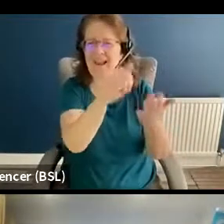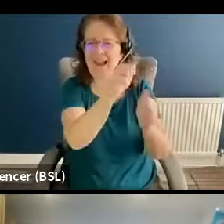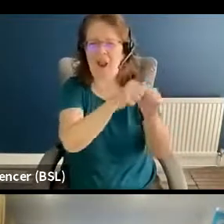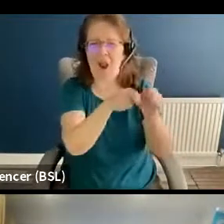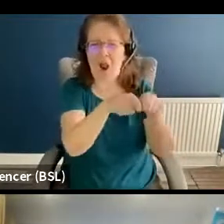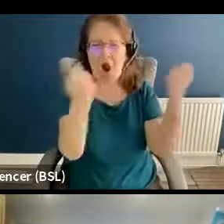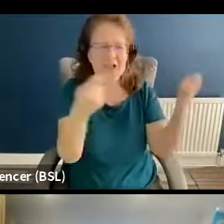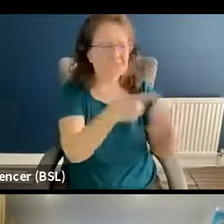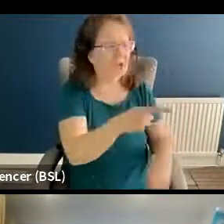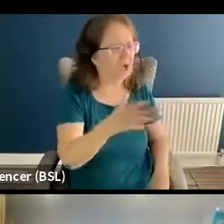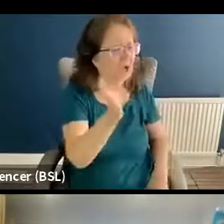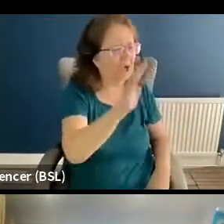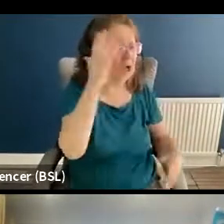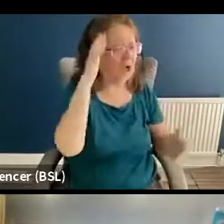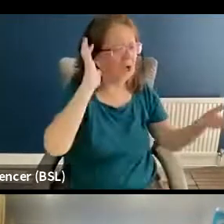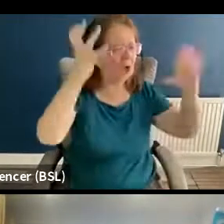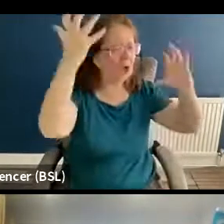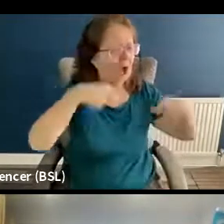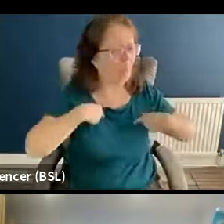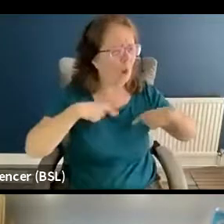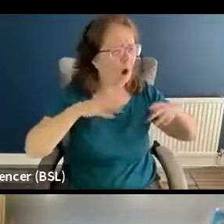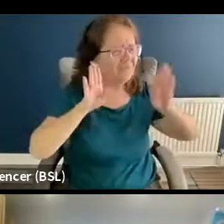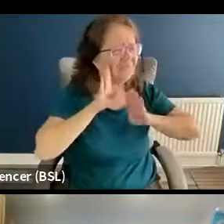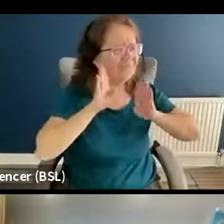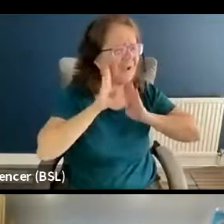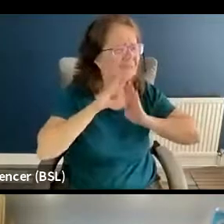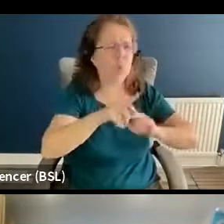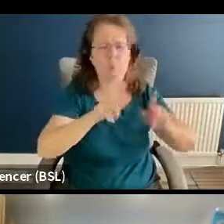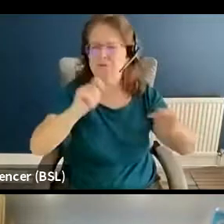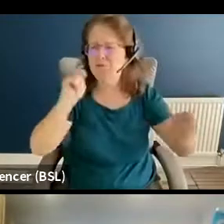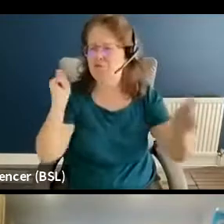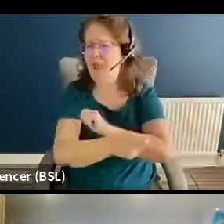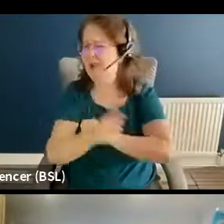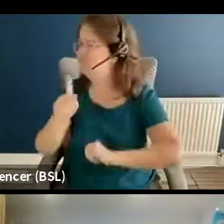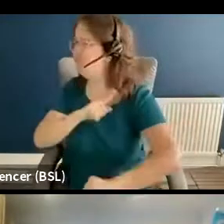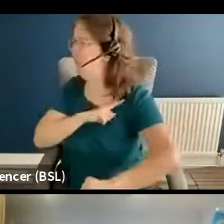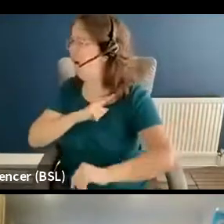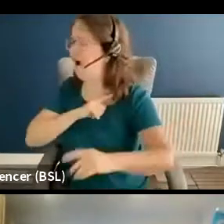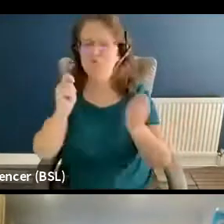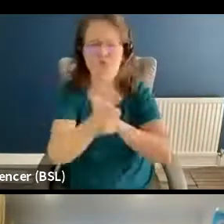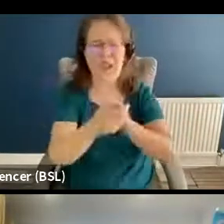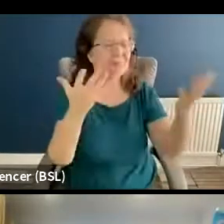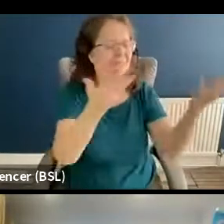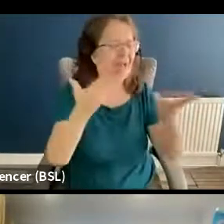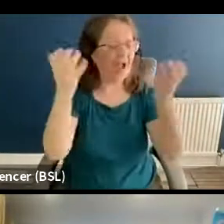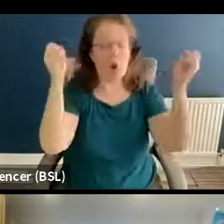Facebook. What happened to Facebook, why I can't log in? Why did they change it? So I see that as